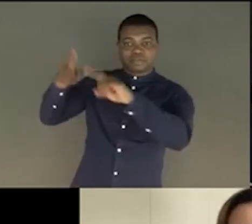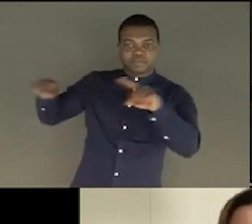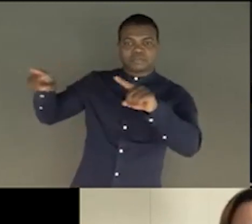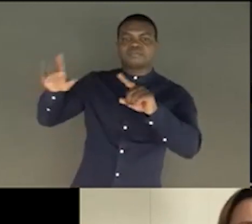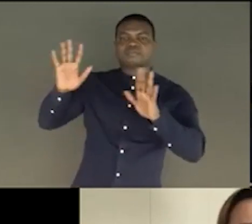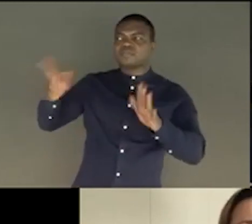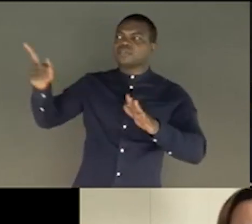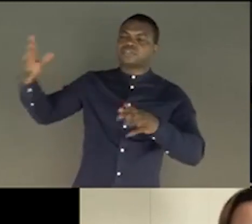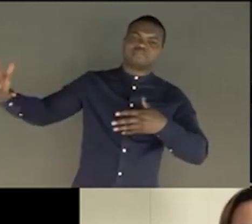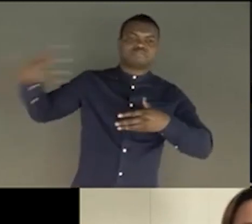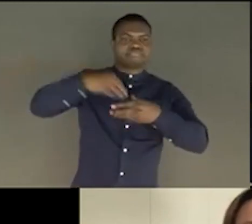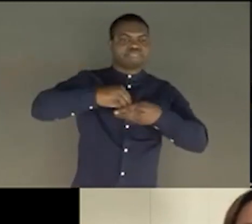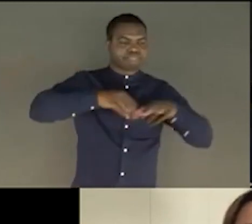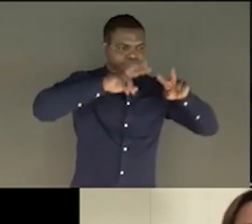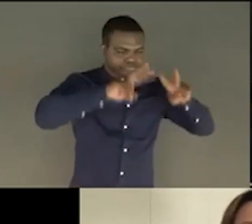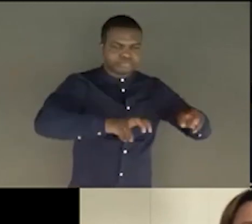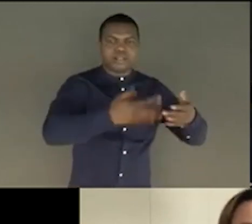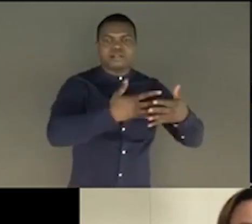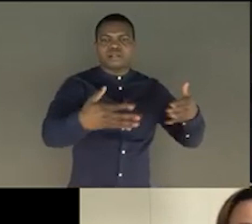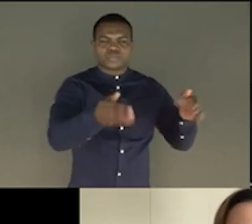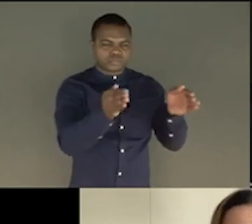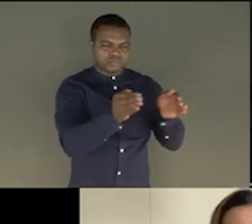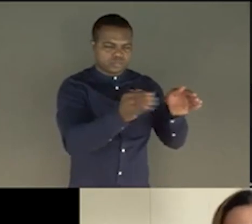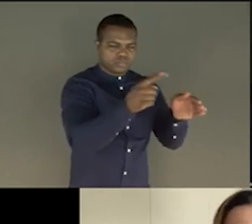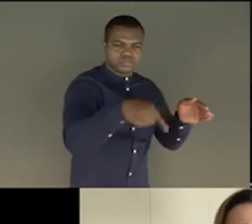and making sure that the usage of the autocaptions in a small language